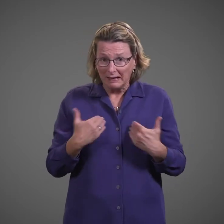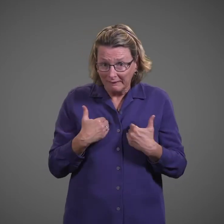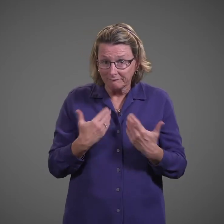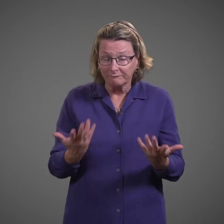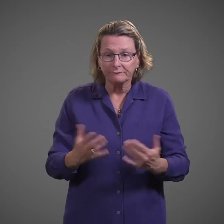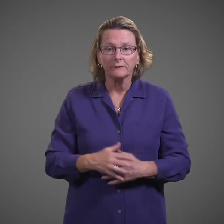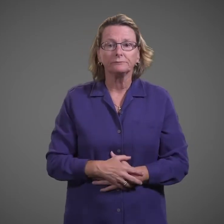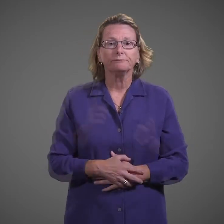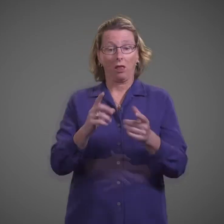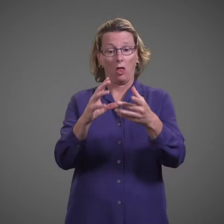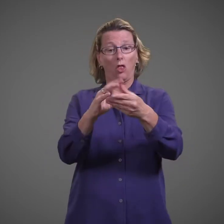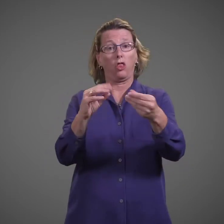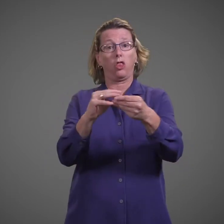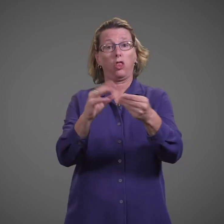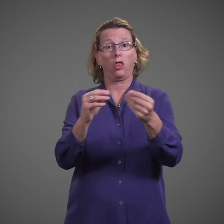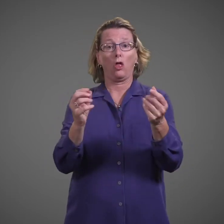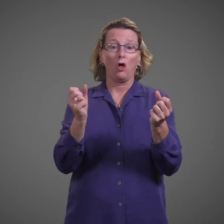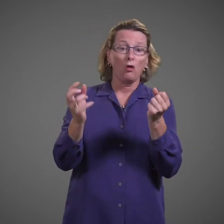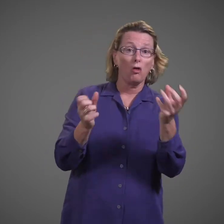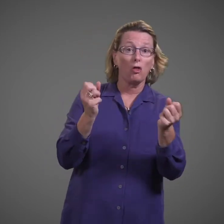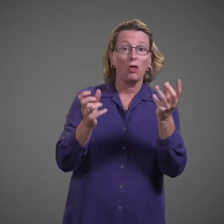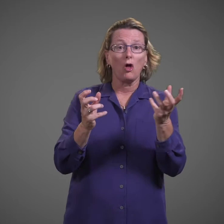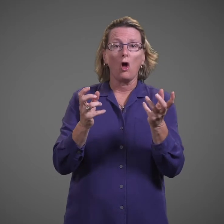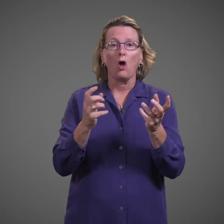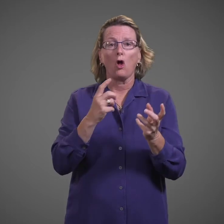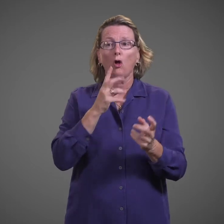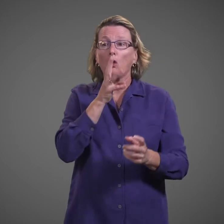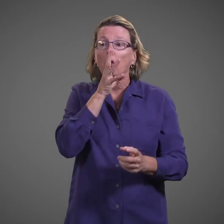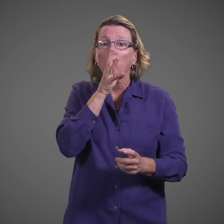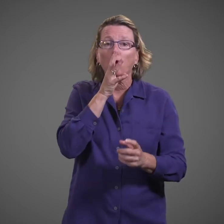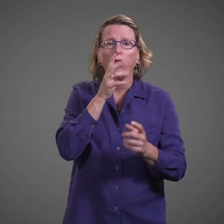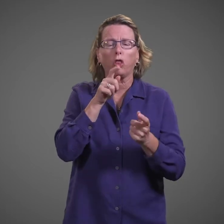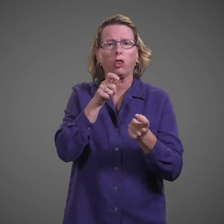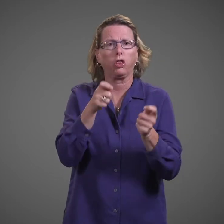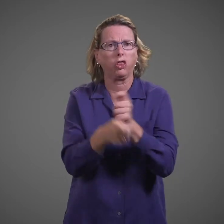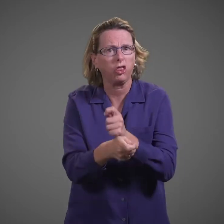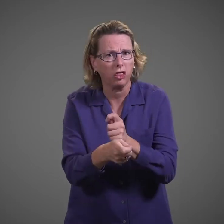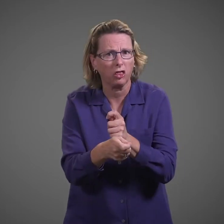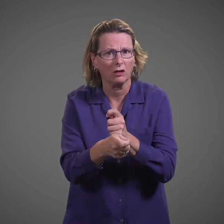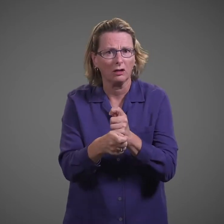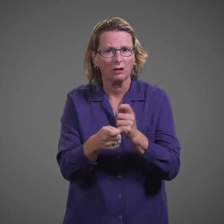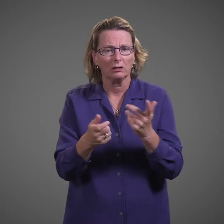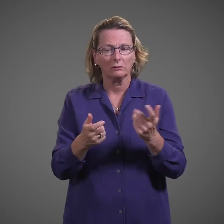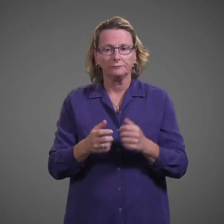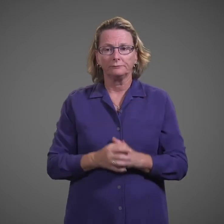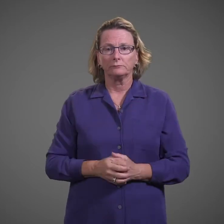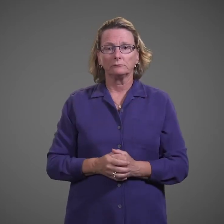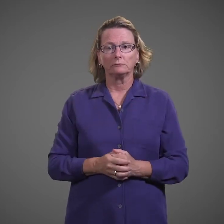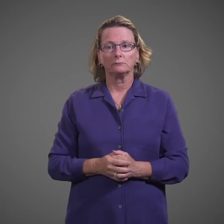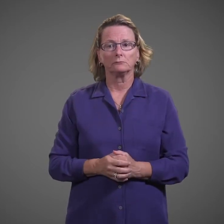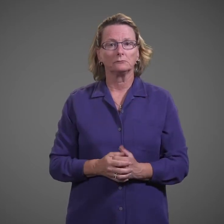Changes in your spoken or signed communication will be noted.